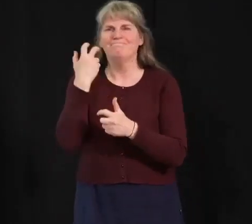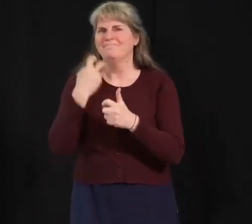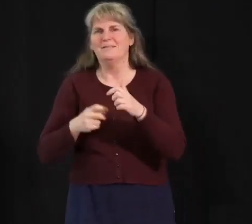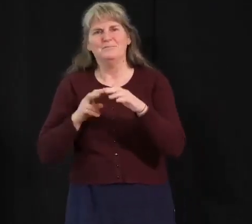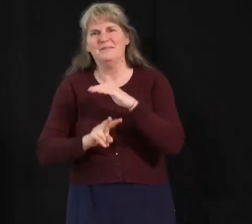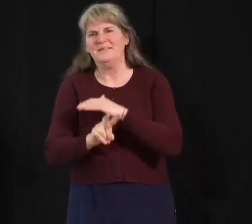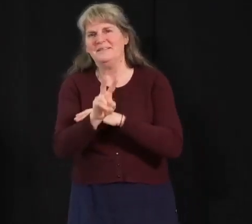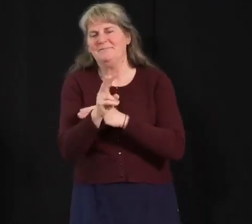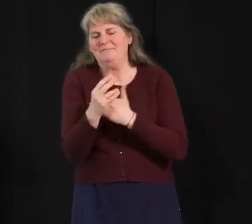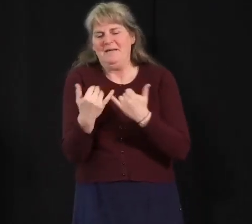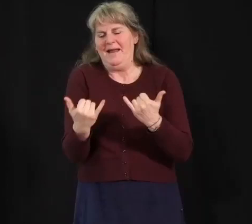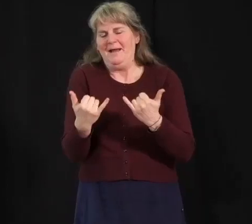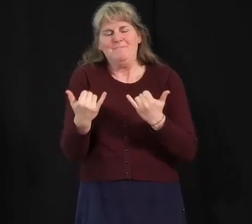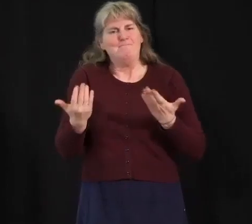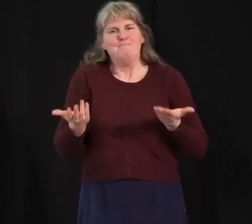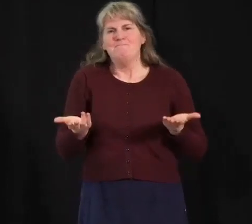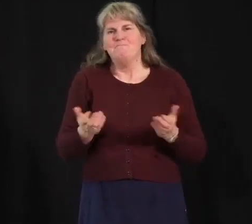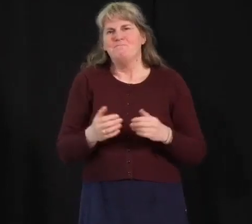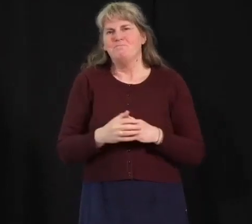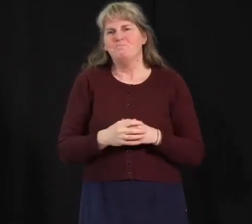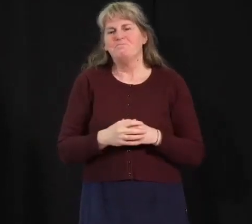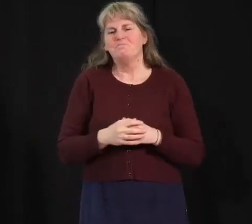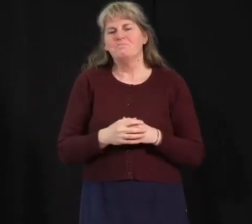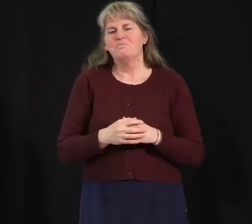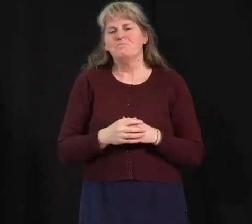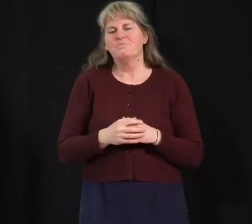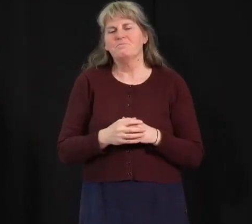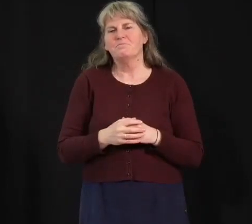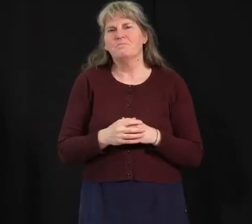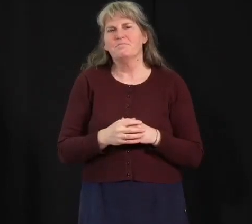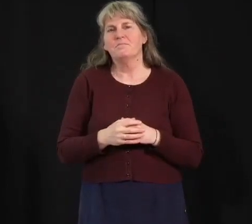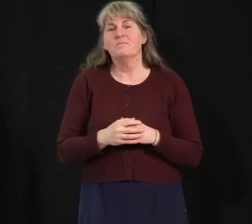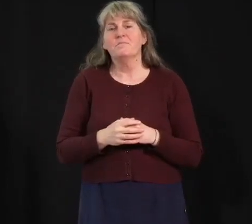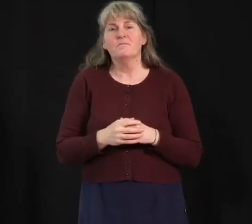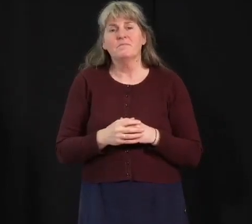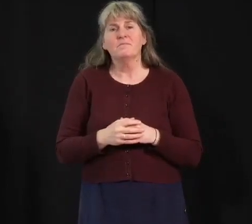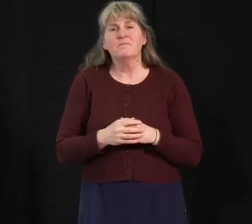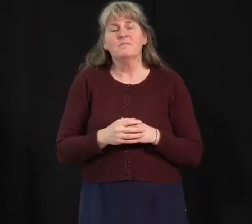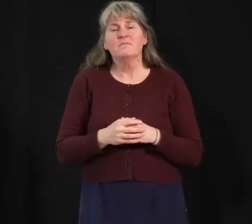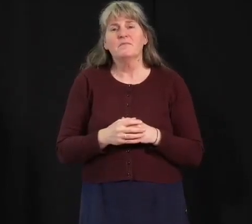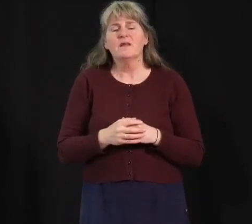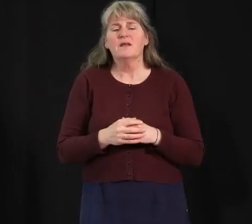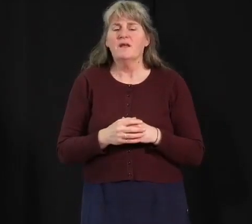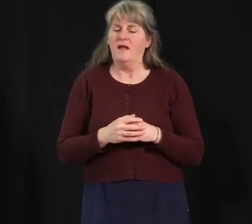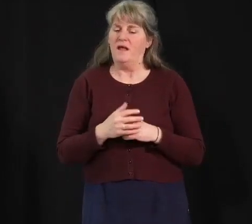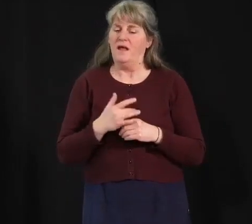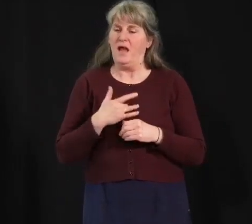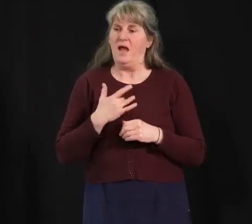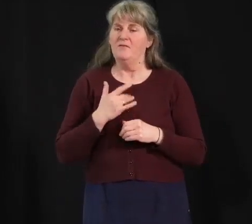happening and maybe a month or two months? Do we have that kind of sense of timeline of a new normal for the